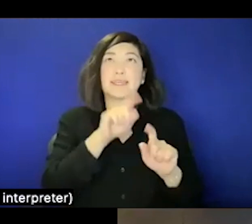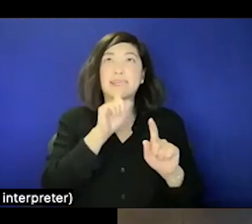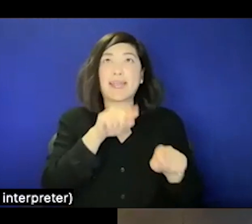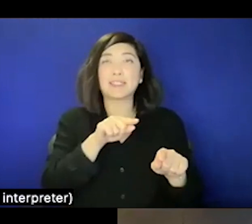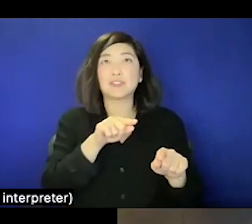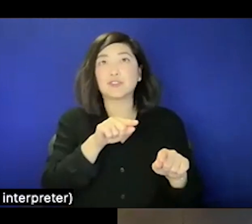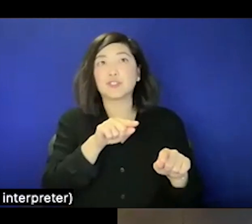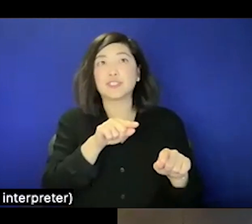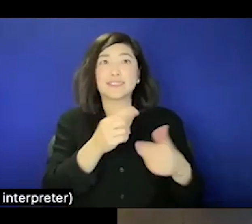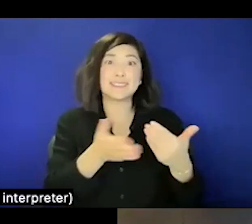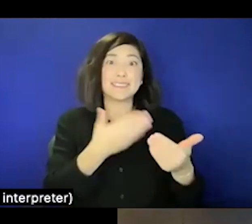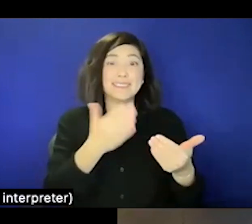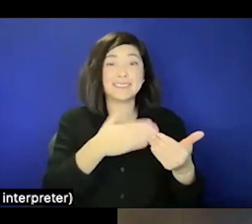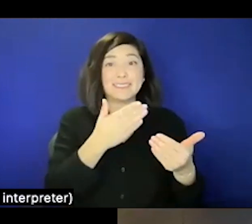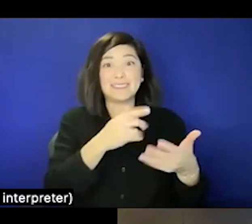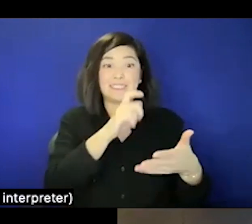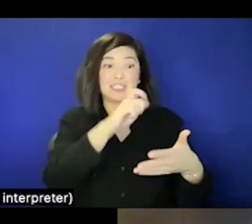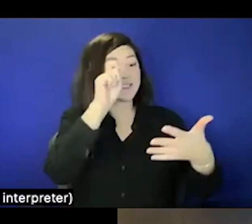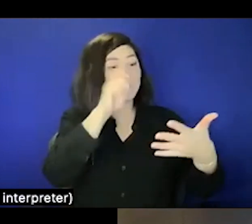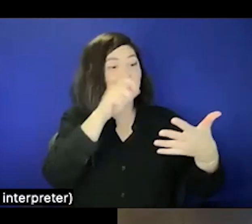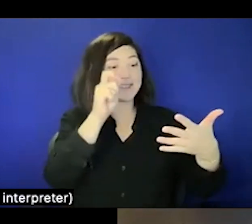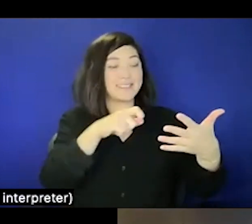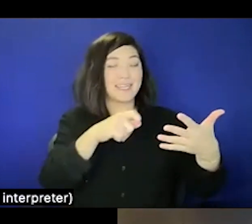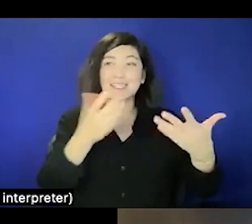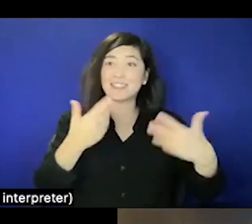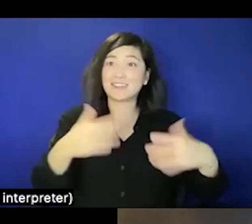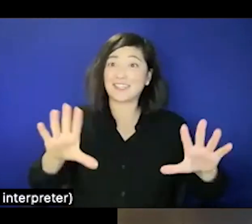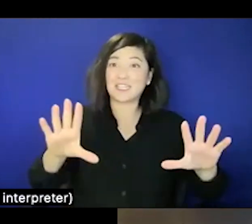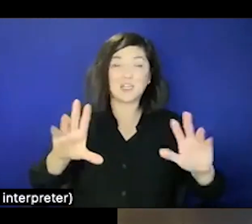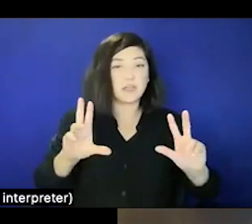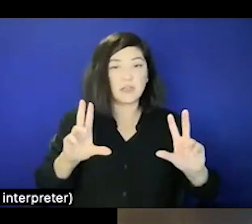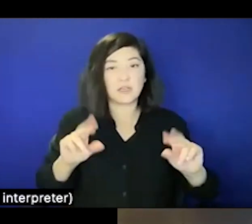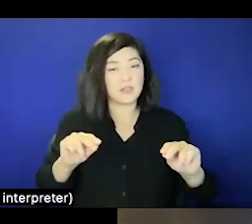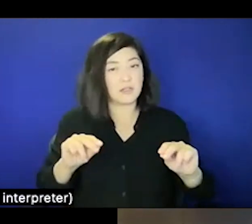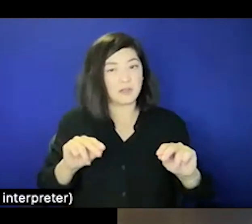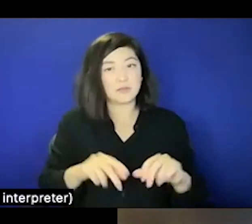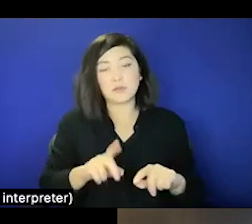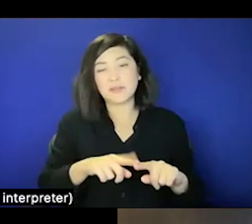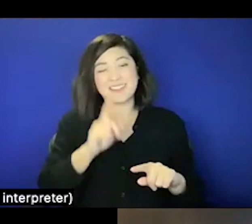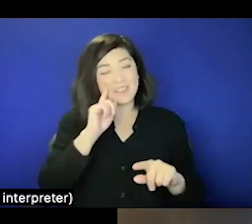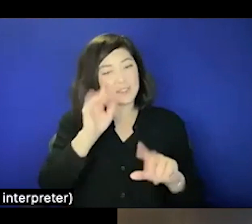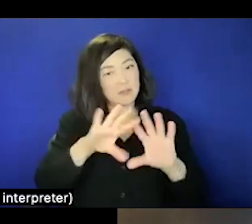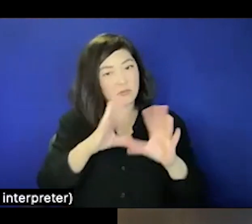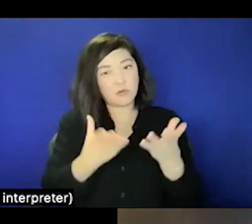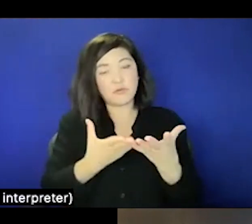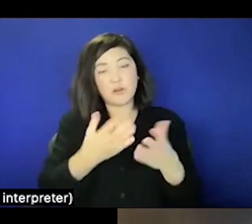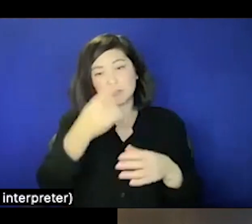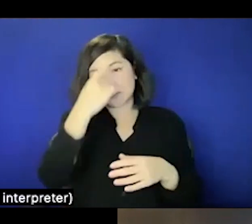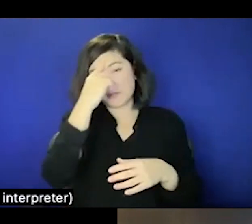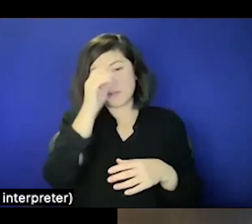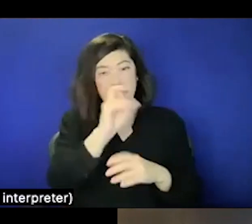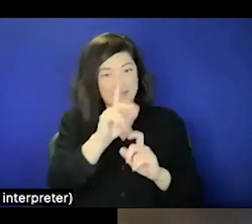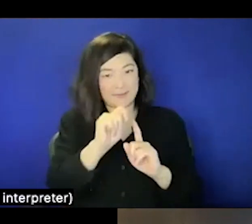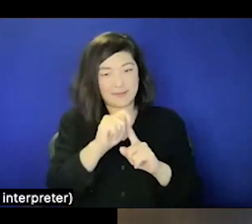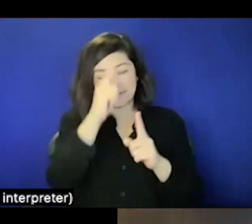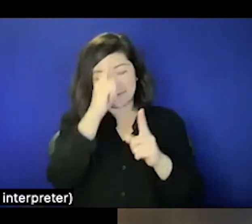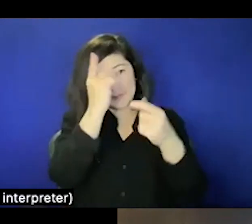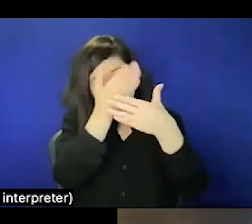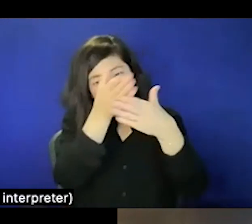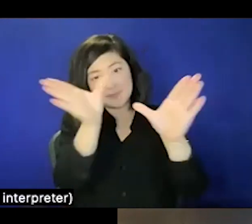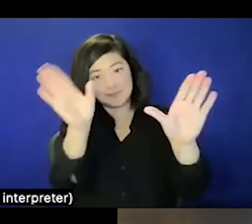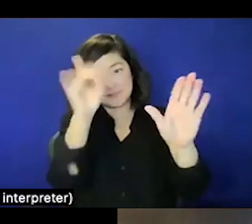about mindset more than it is about delivery. Lauren: No, and also a wonderful through line from